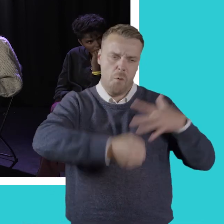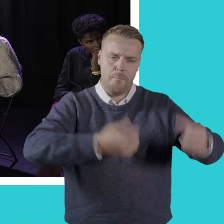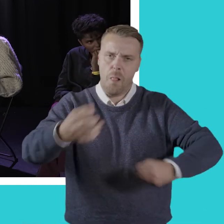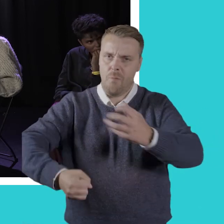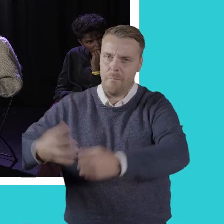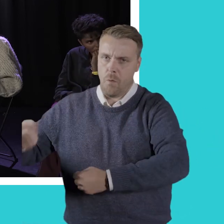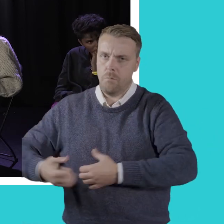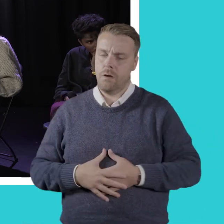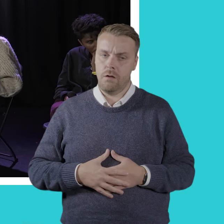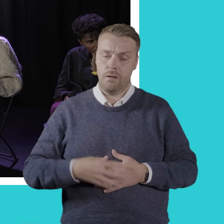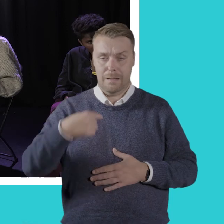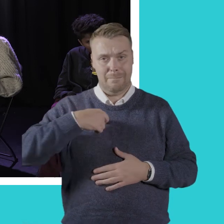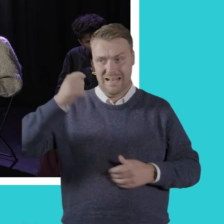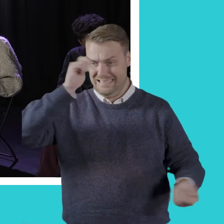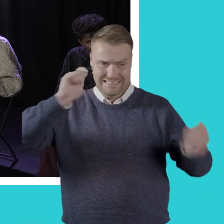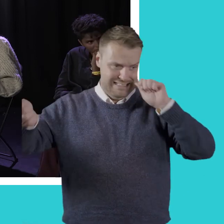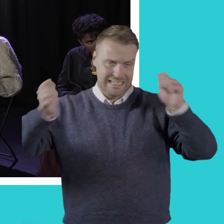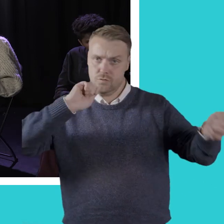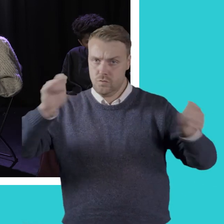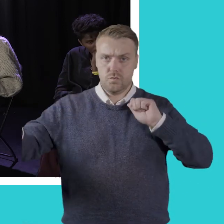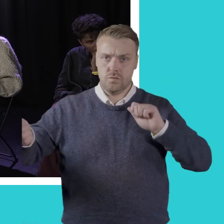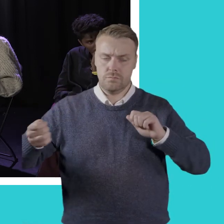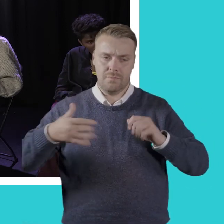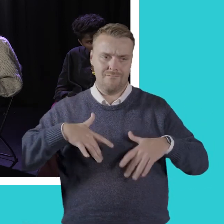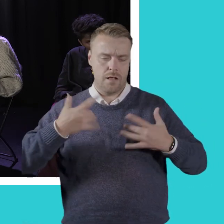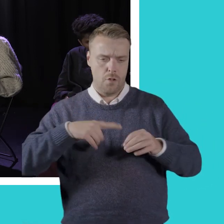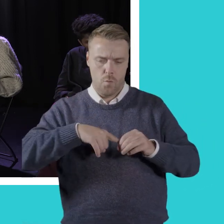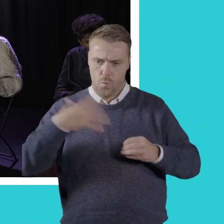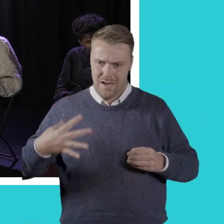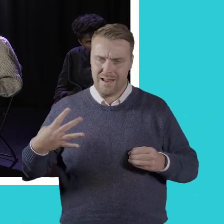my intersections I feel that in every part like queer people feel like they're holding each other